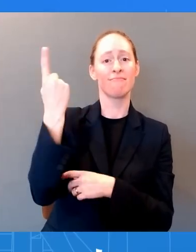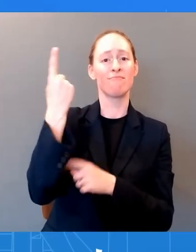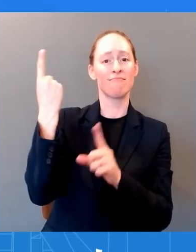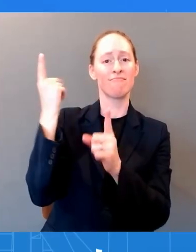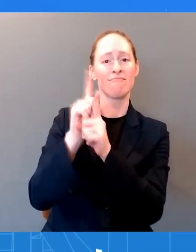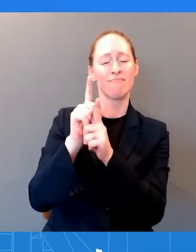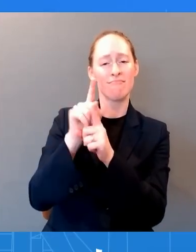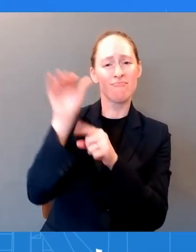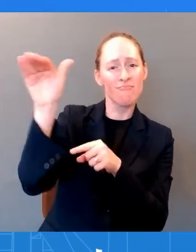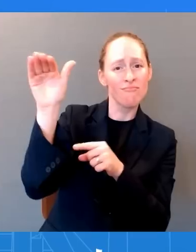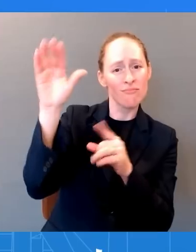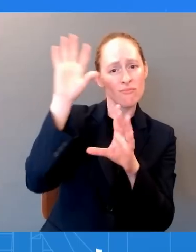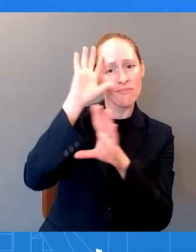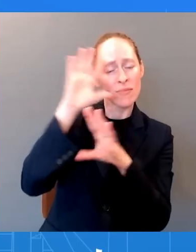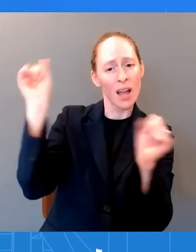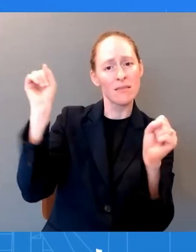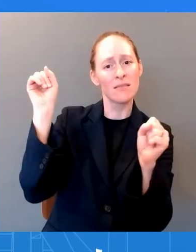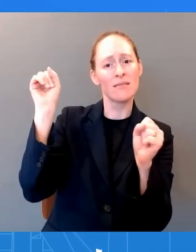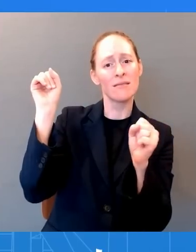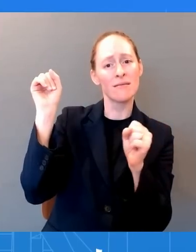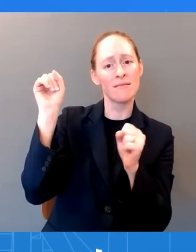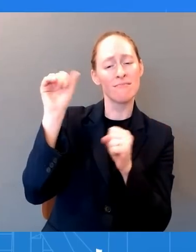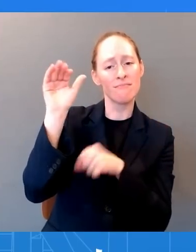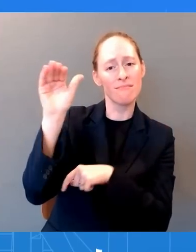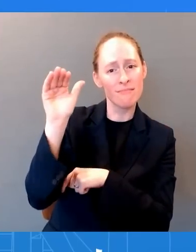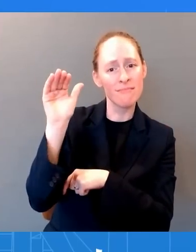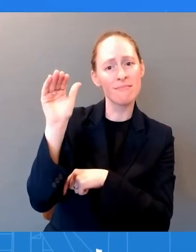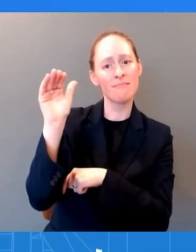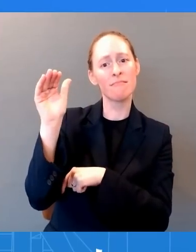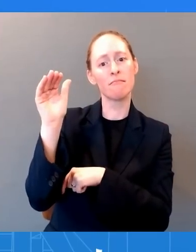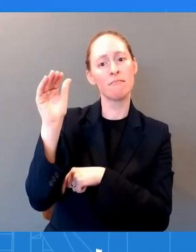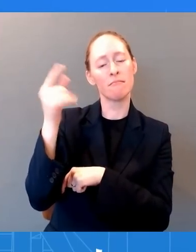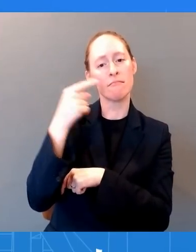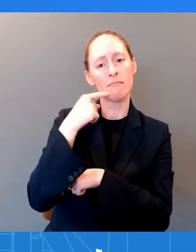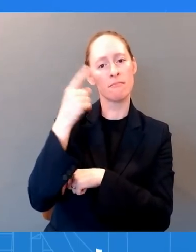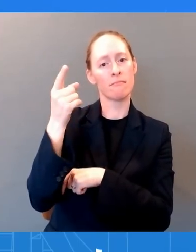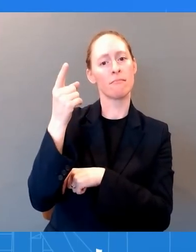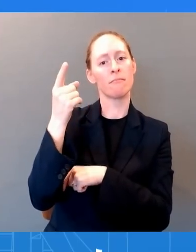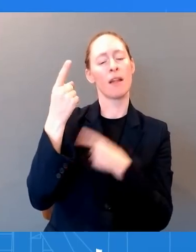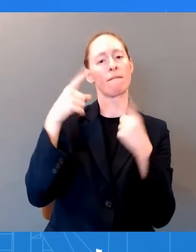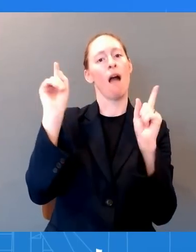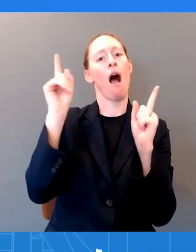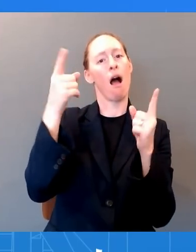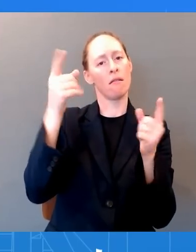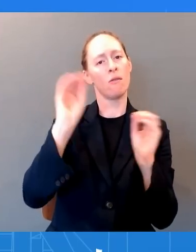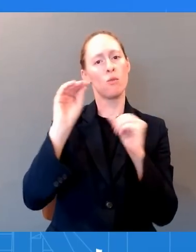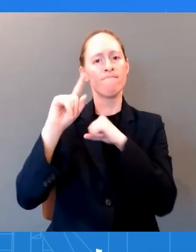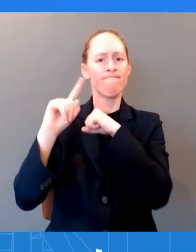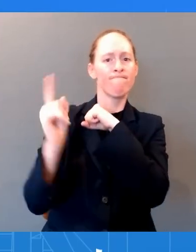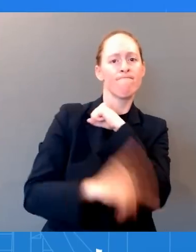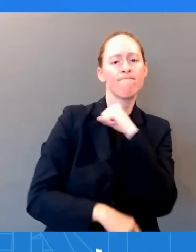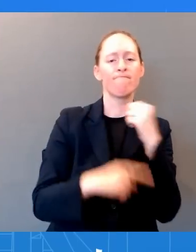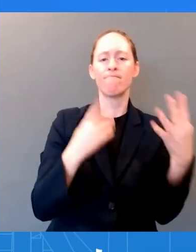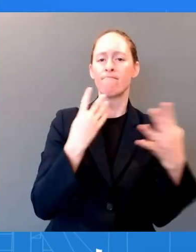The President has said in the past we need to rethink our approach. Has he decided how he wants to rethink the approach? Does he agree with John Fetterman?